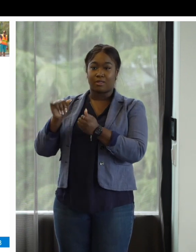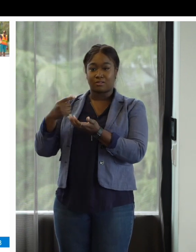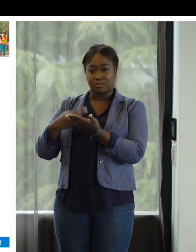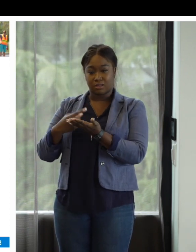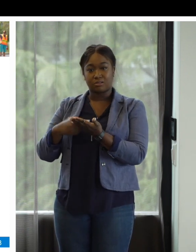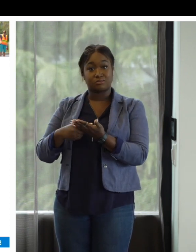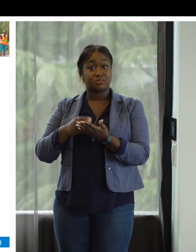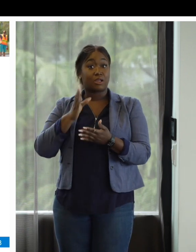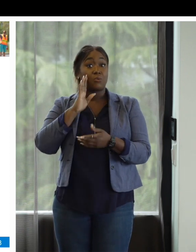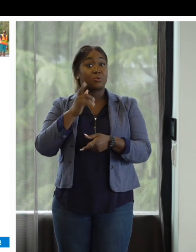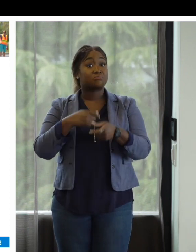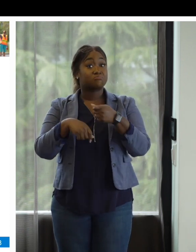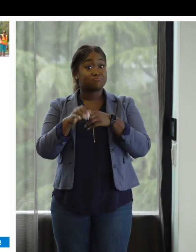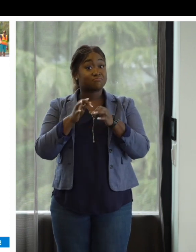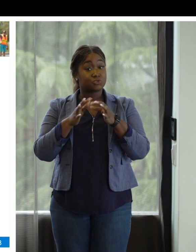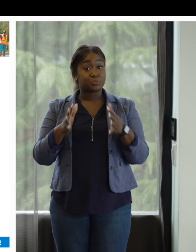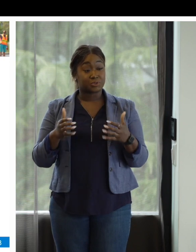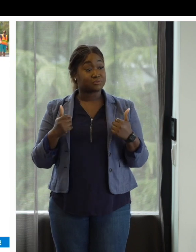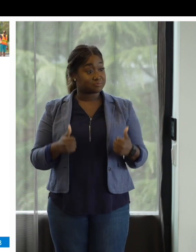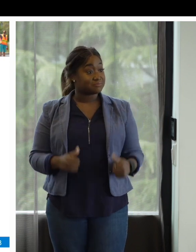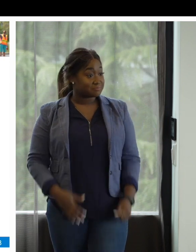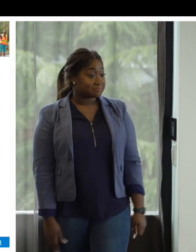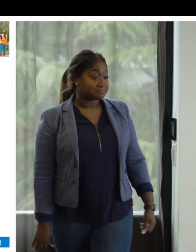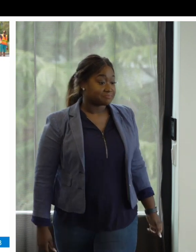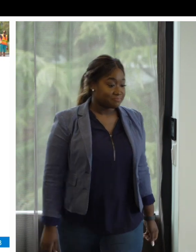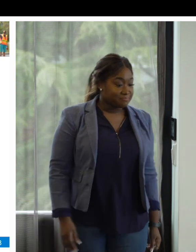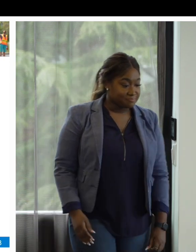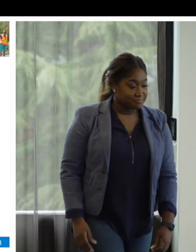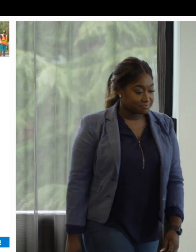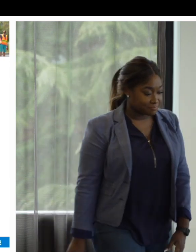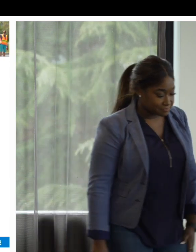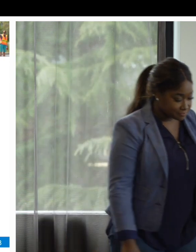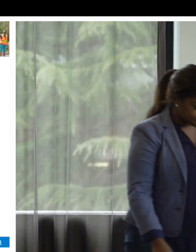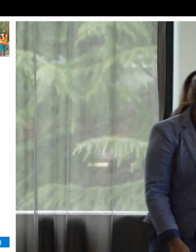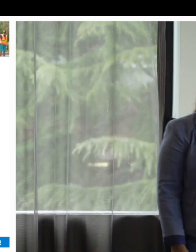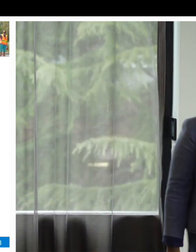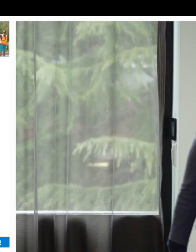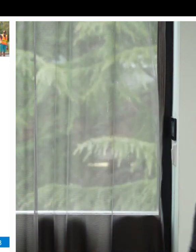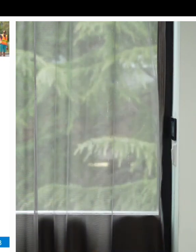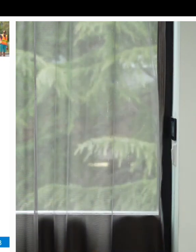the initiative 3 are the standard communications for